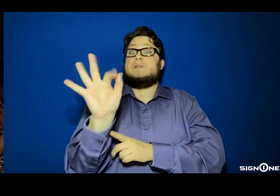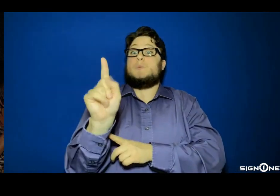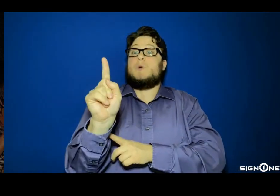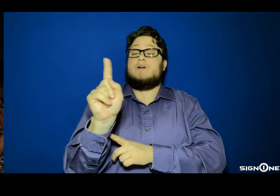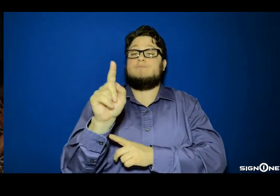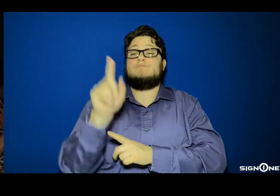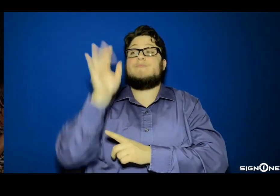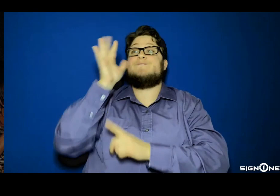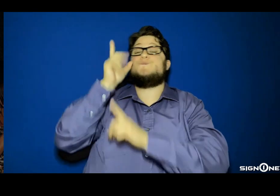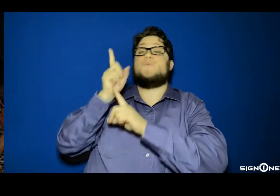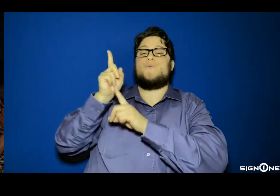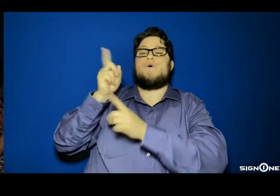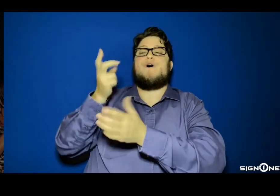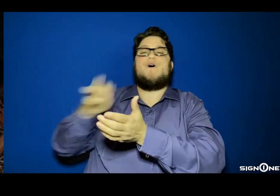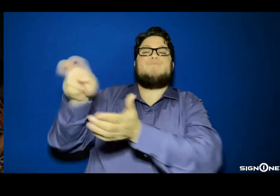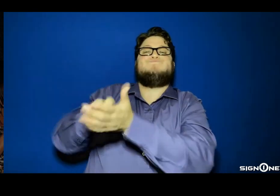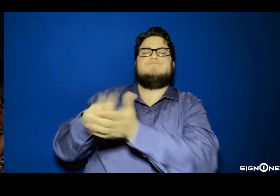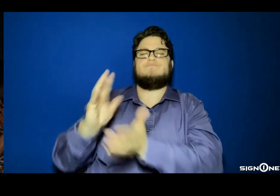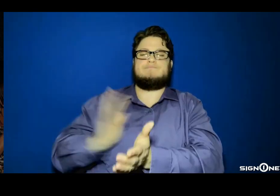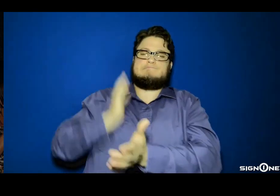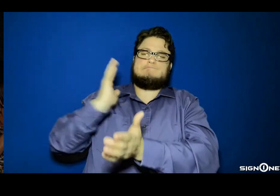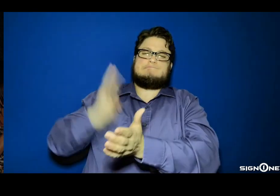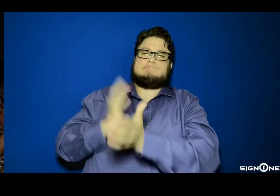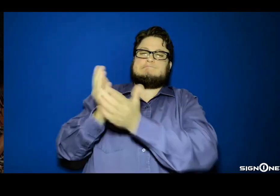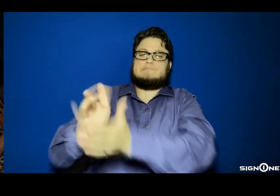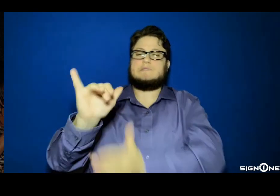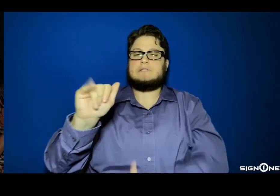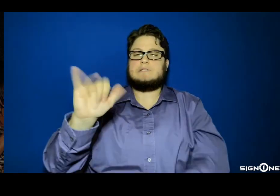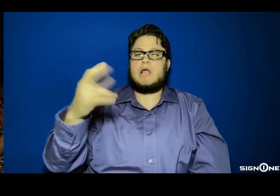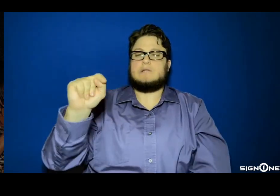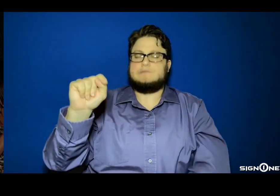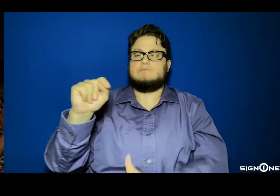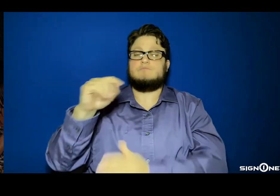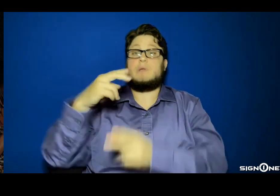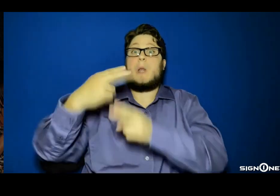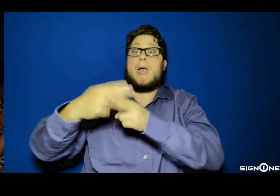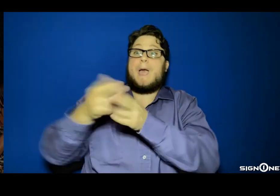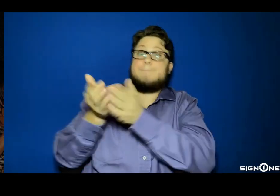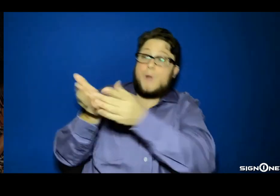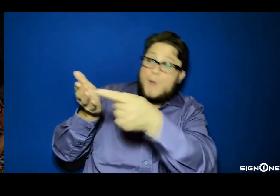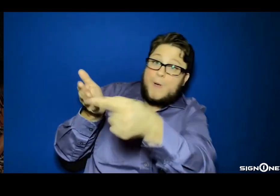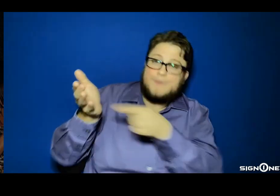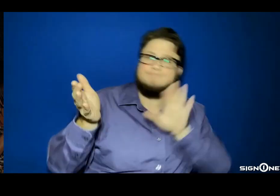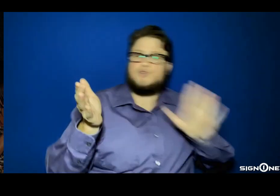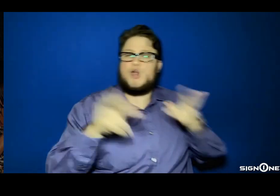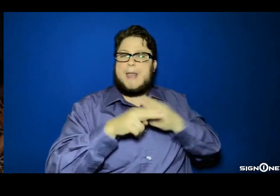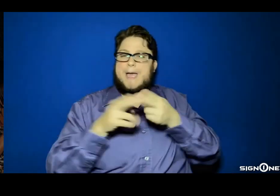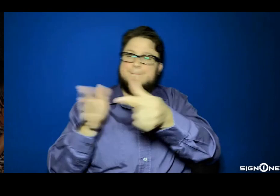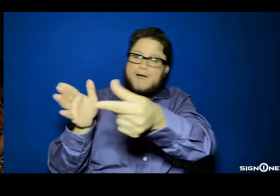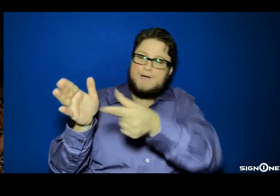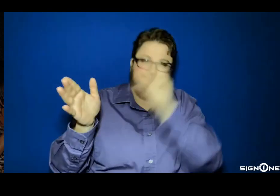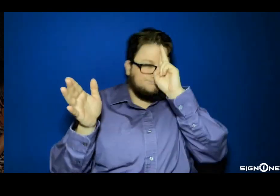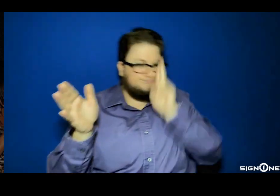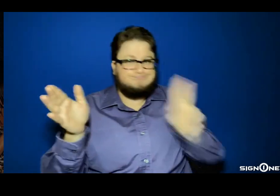After her father's mysterious death at sea in 1991 - he fell from his luxury yacht named